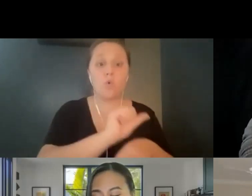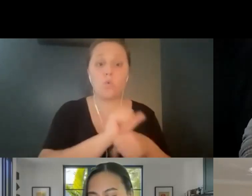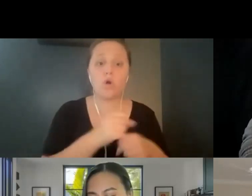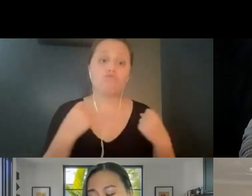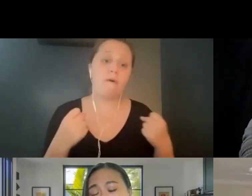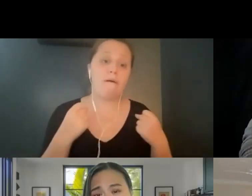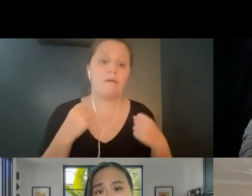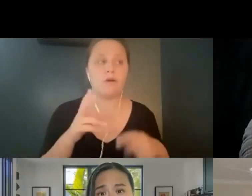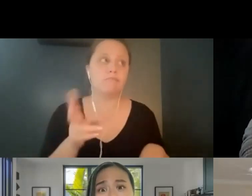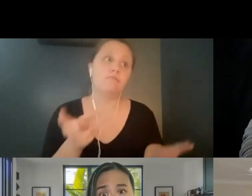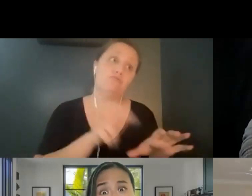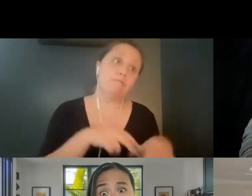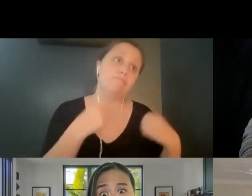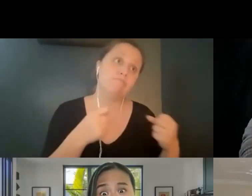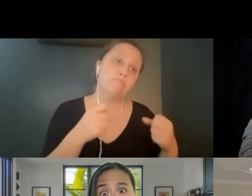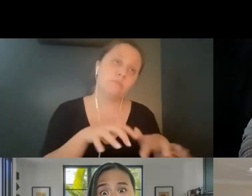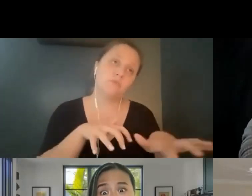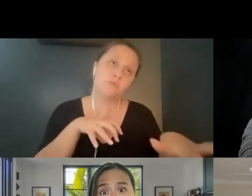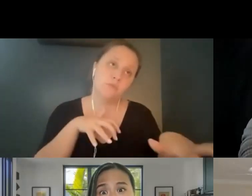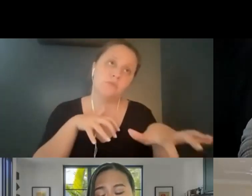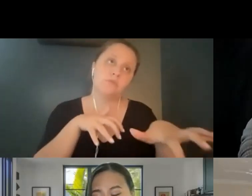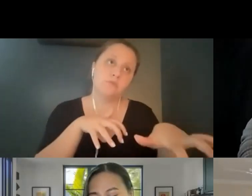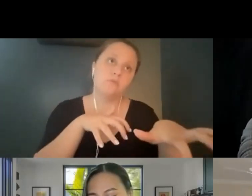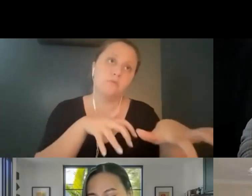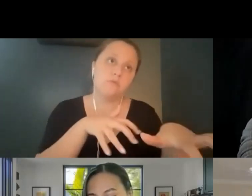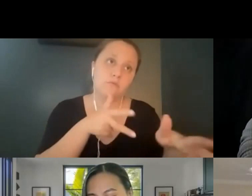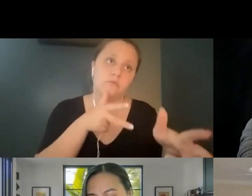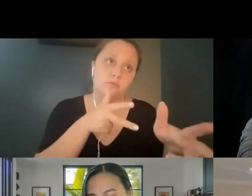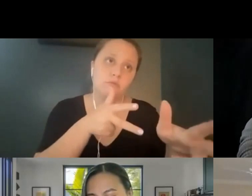road, you fight traffic, fight traffic, and fight traffic, until you get there and